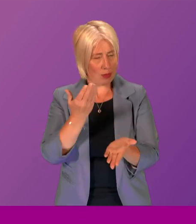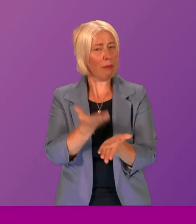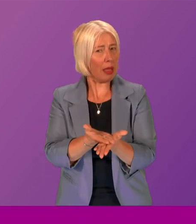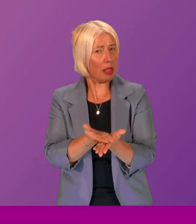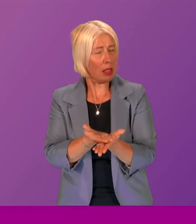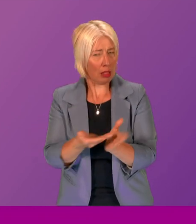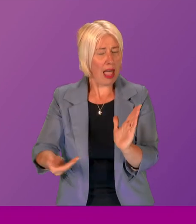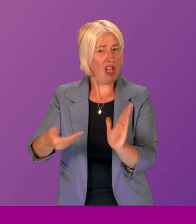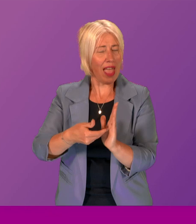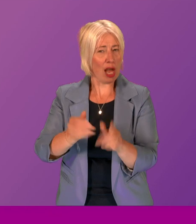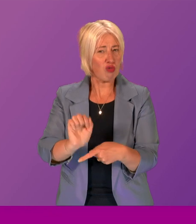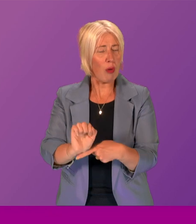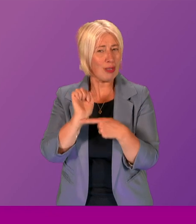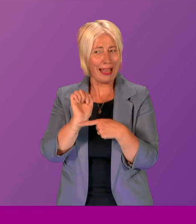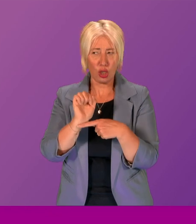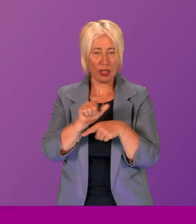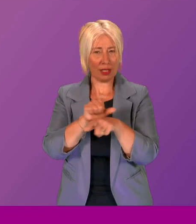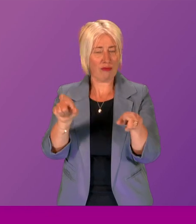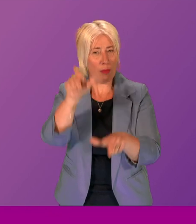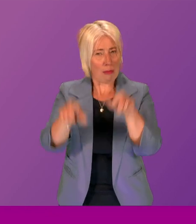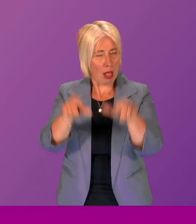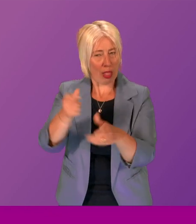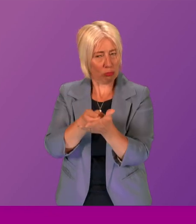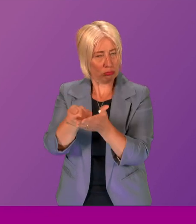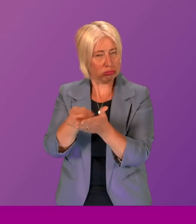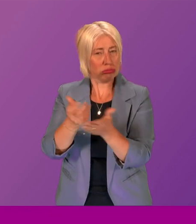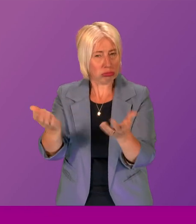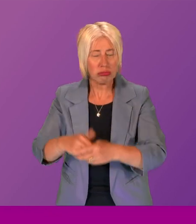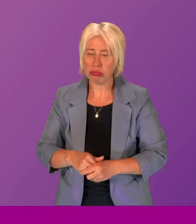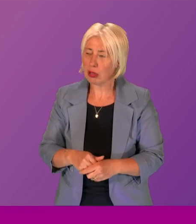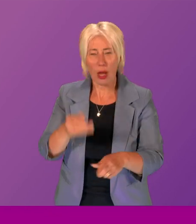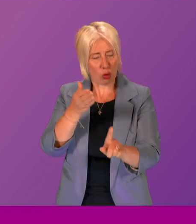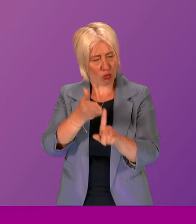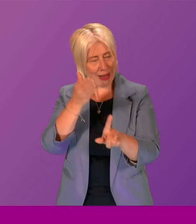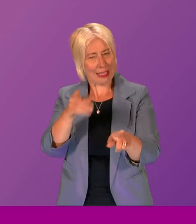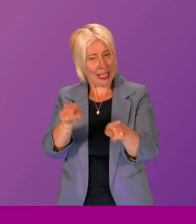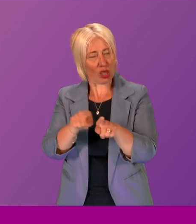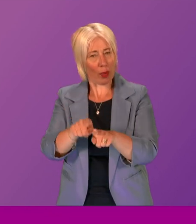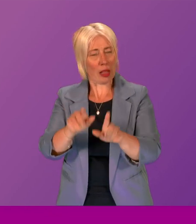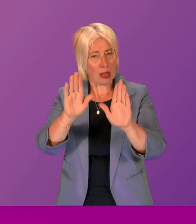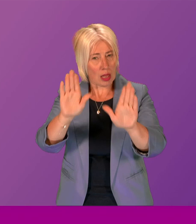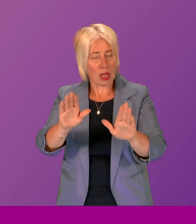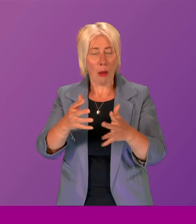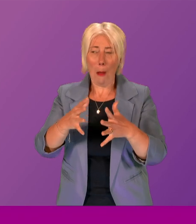introducing for tenants. It is important to recognise that the vast majority of landlords